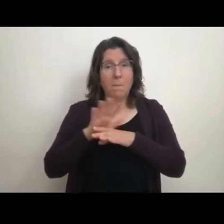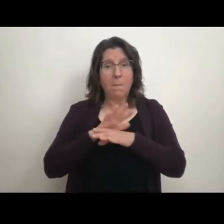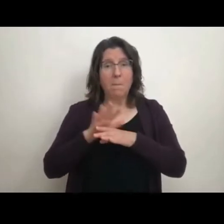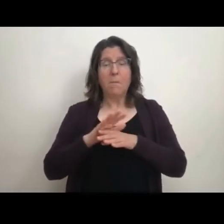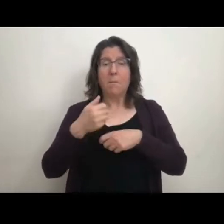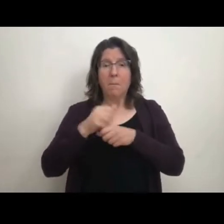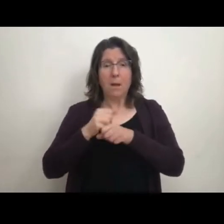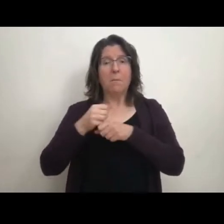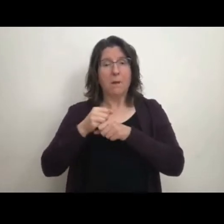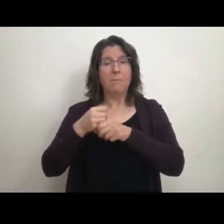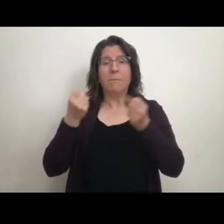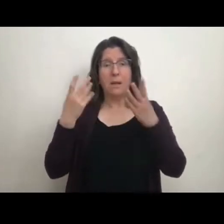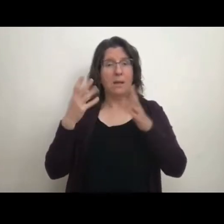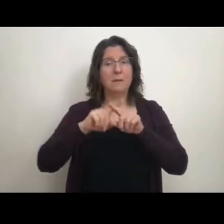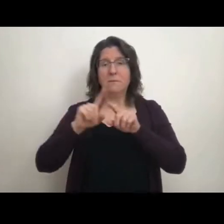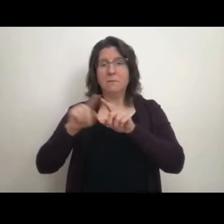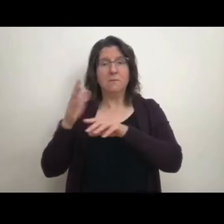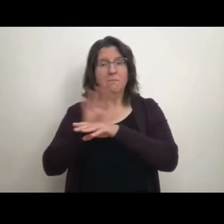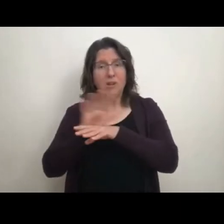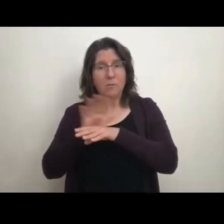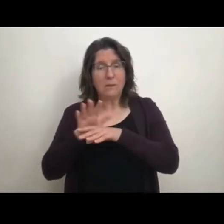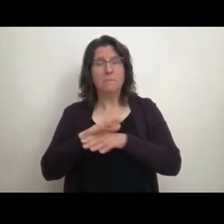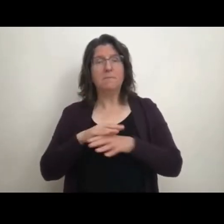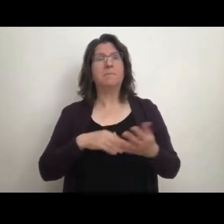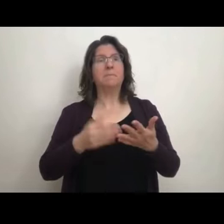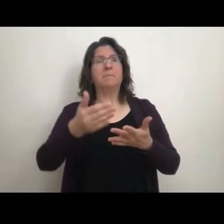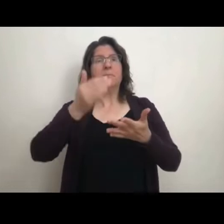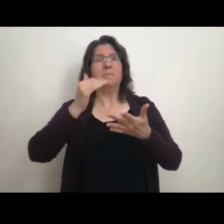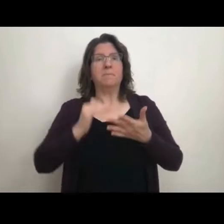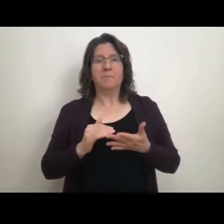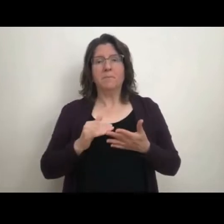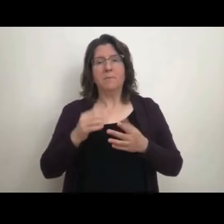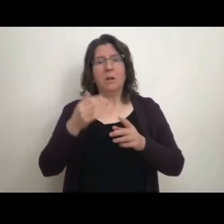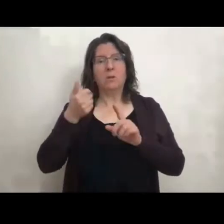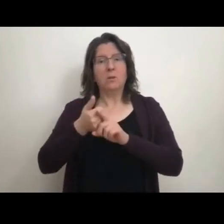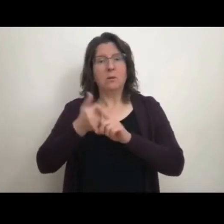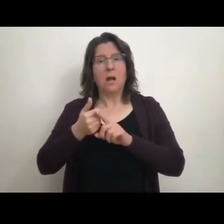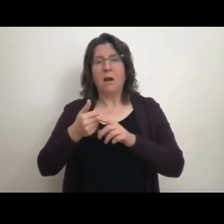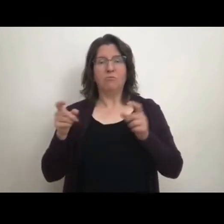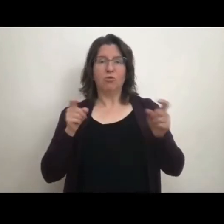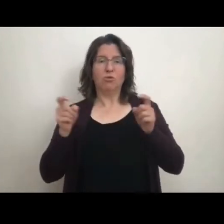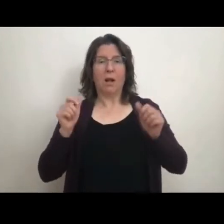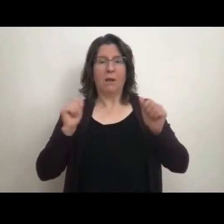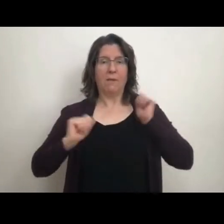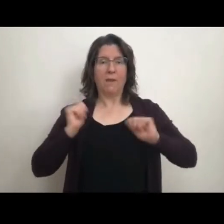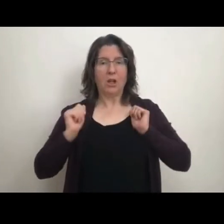film - she's been involved in a number of different film productions,